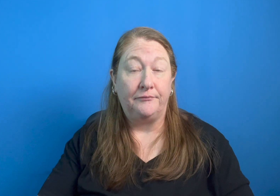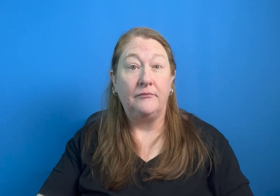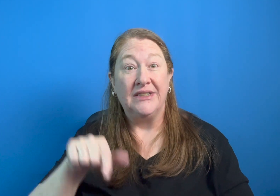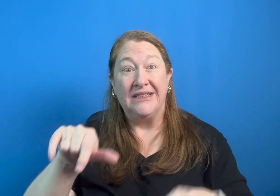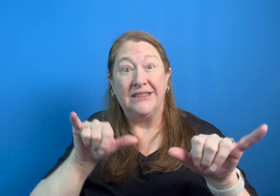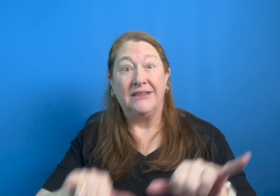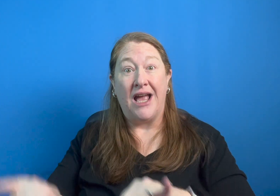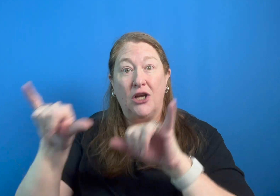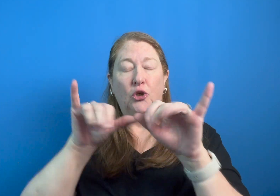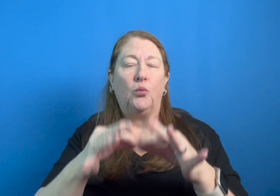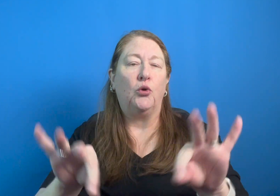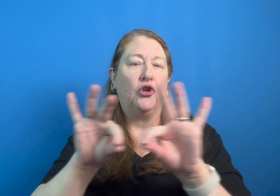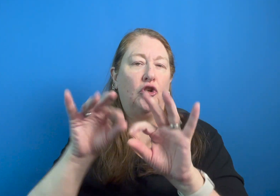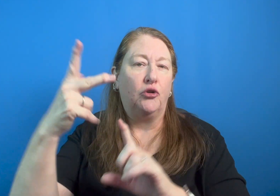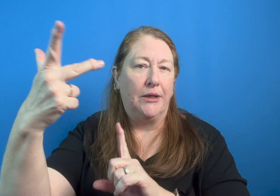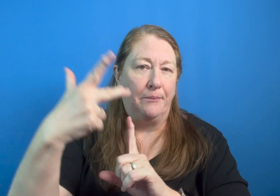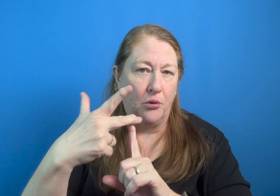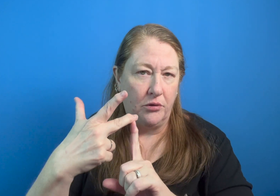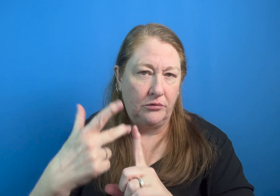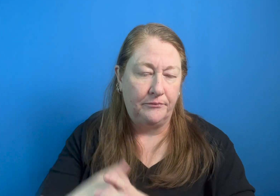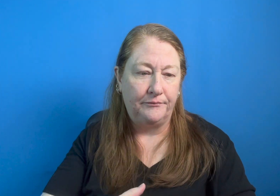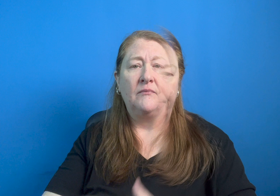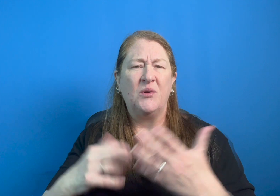This standard is worth 3 points.